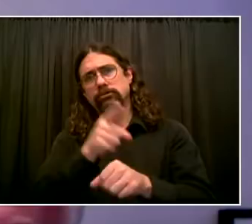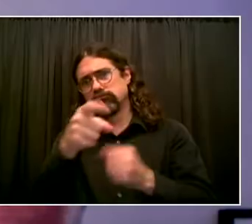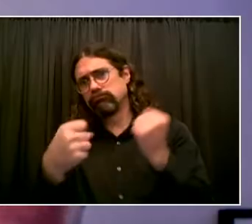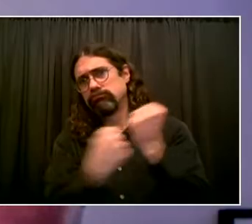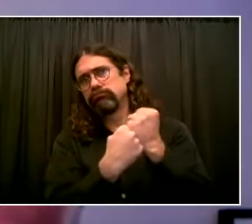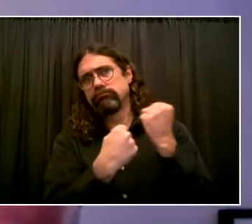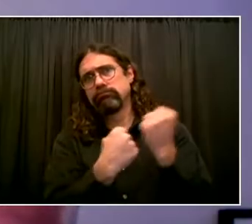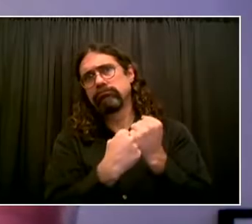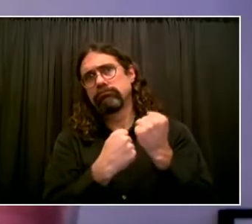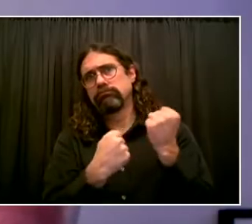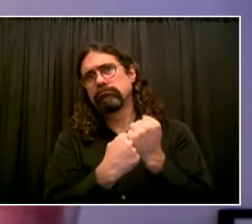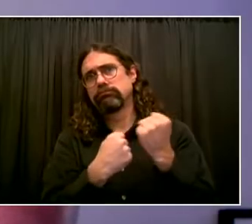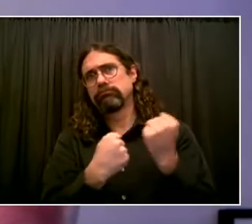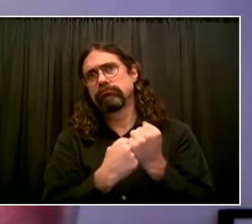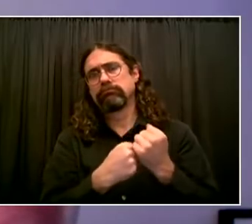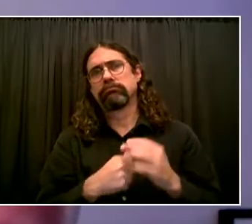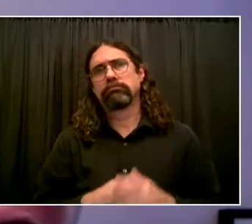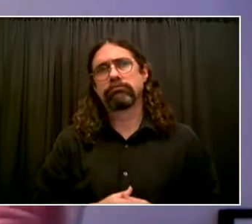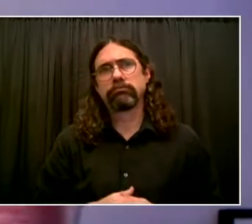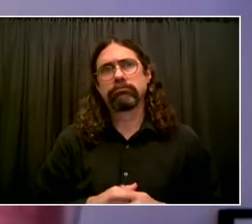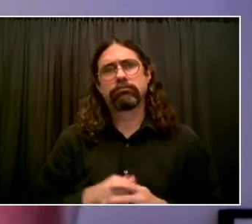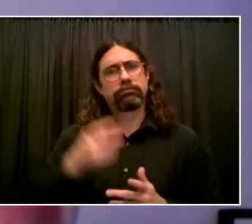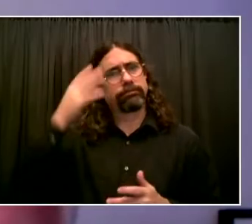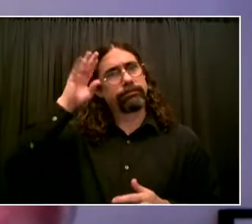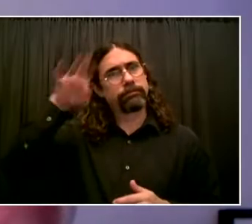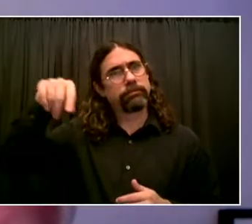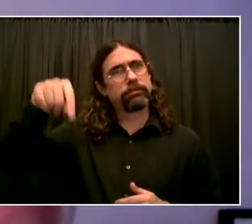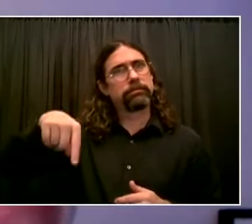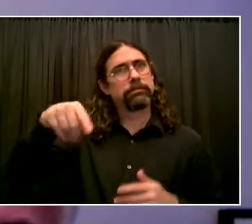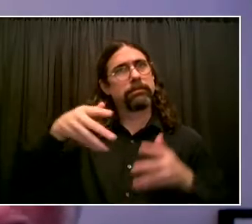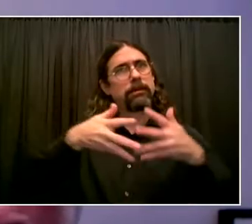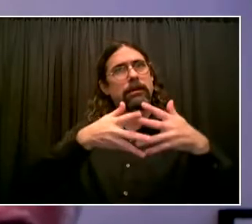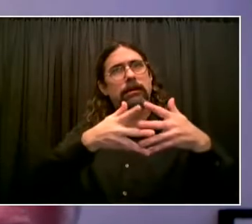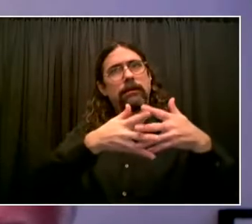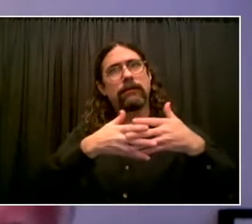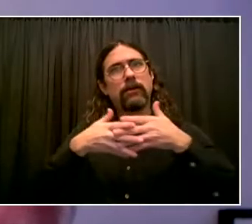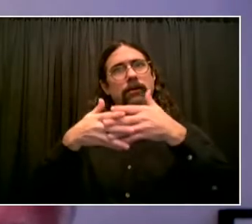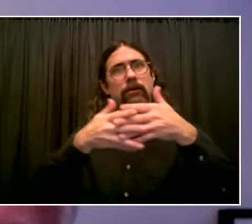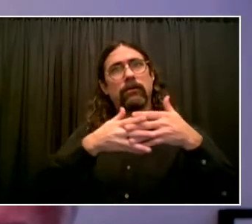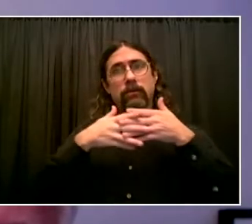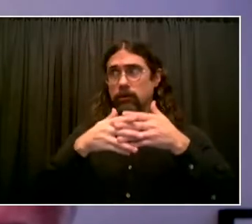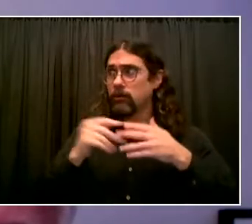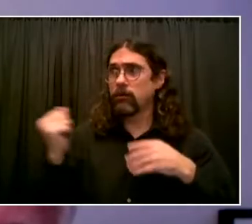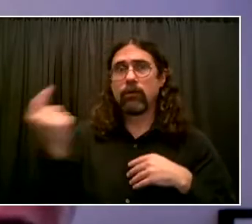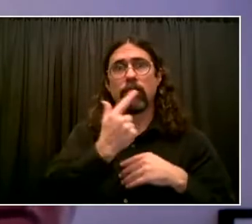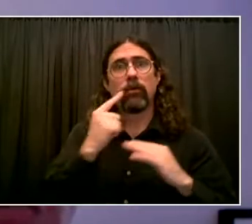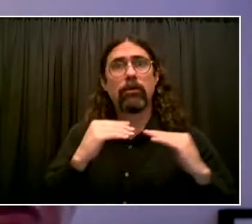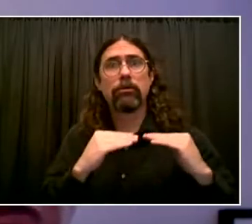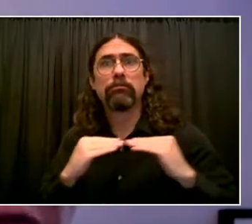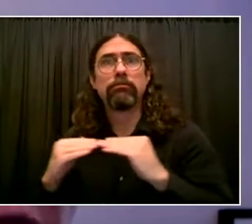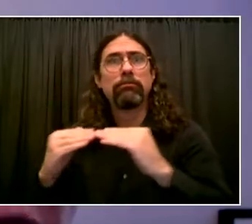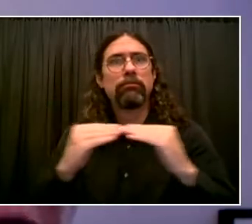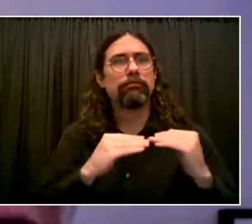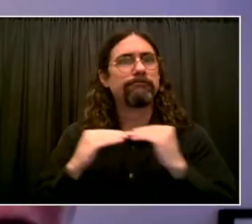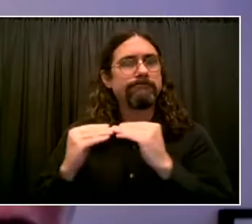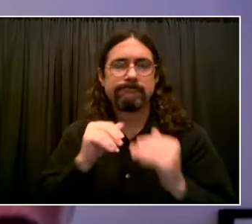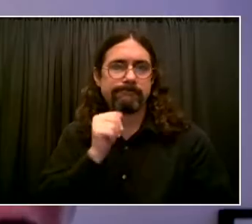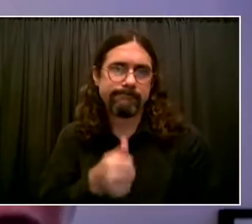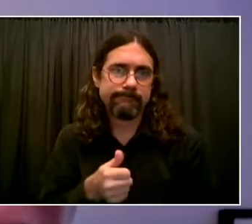THAT WHEN WE